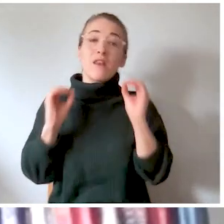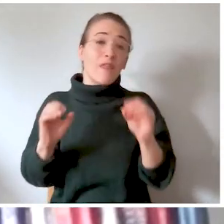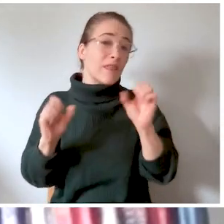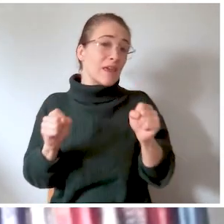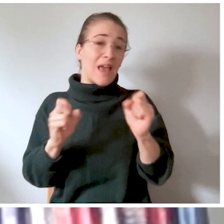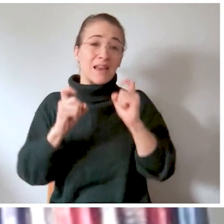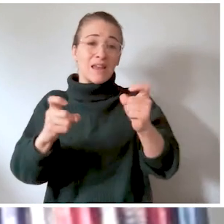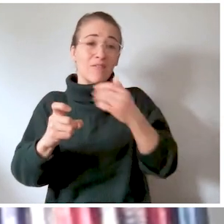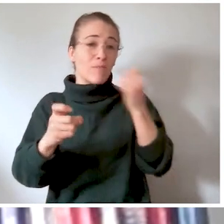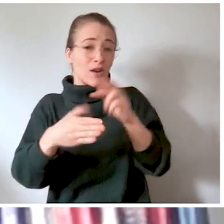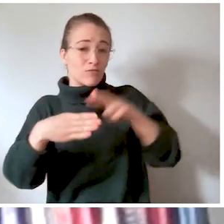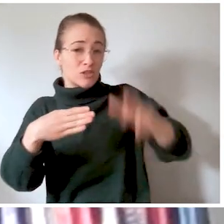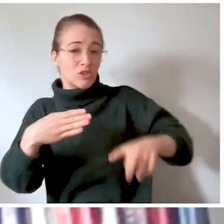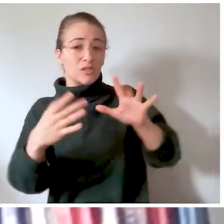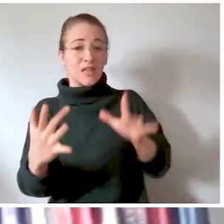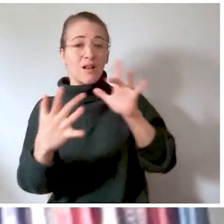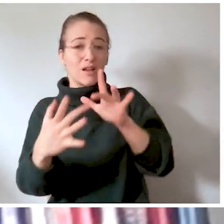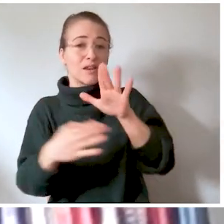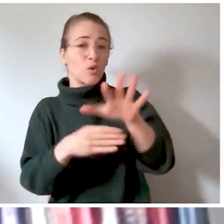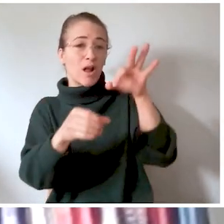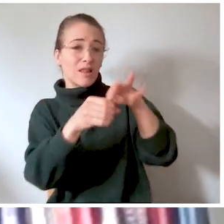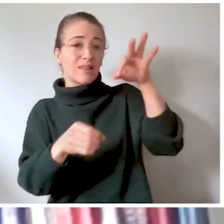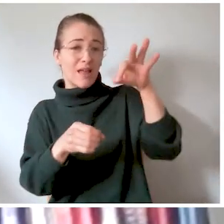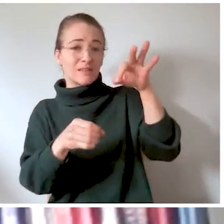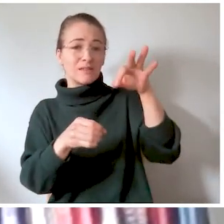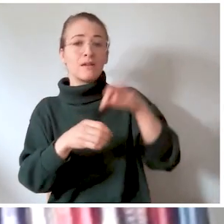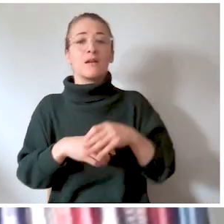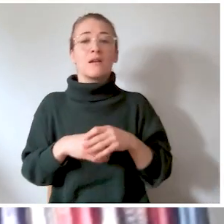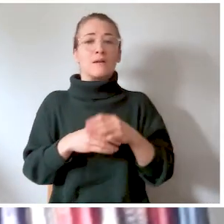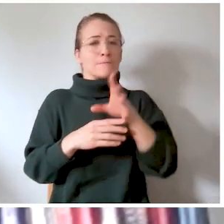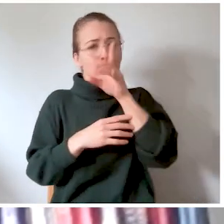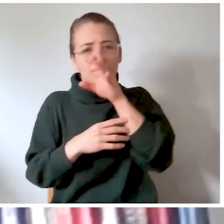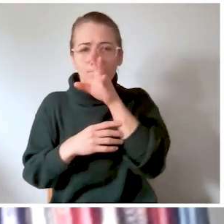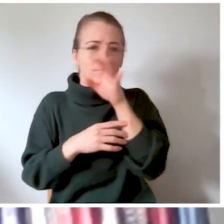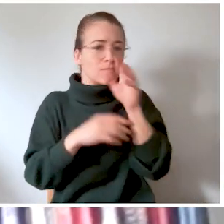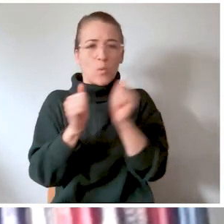than reaching out to your elected officials and speaking to them about the issues that you're experiencing.